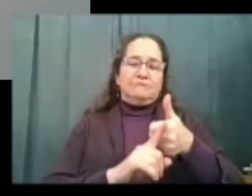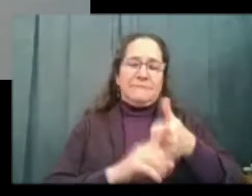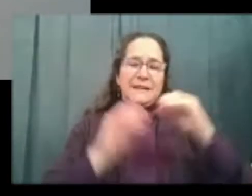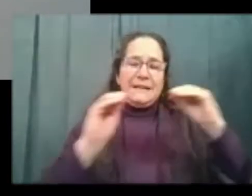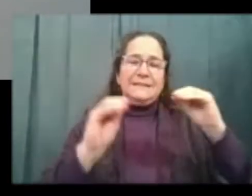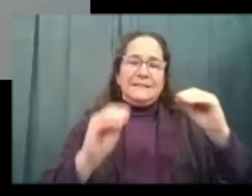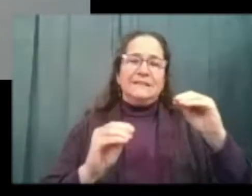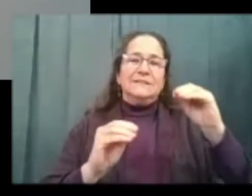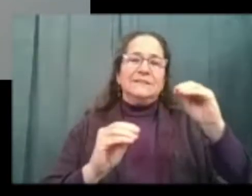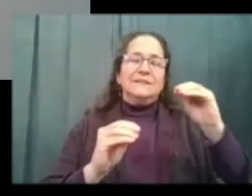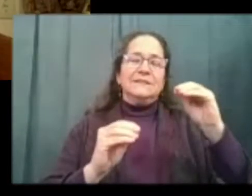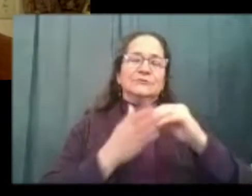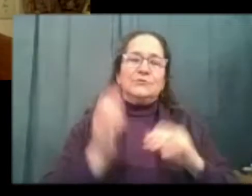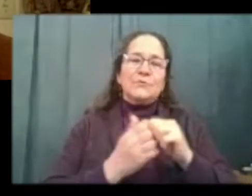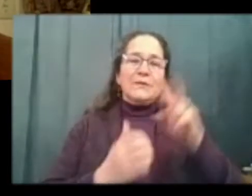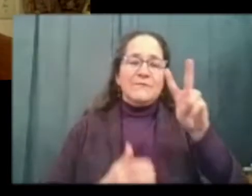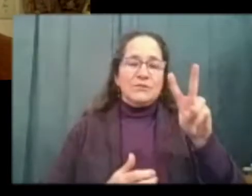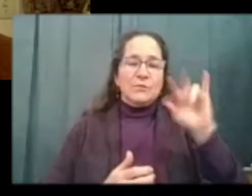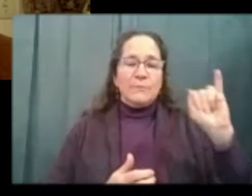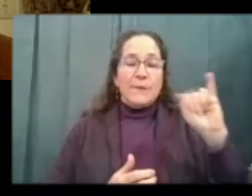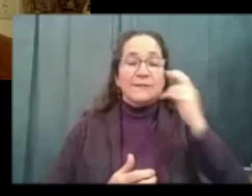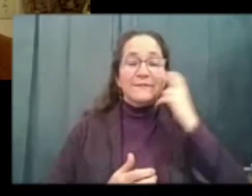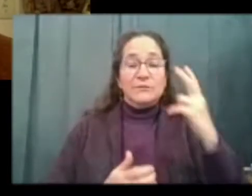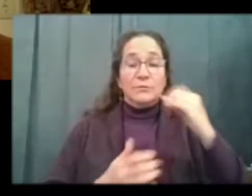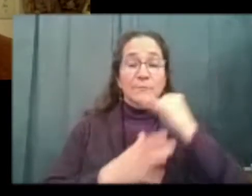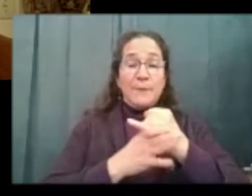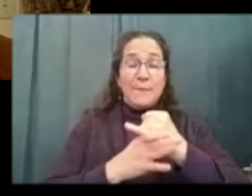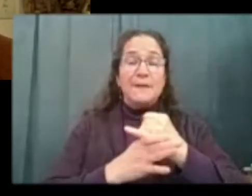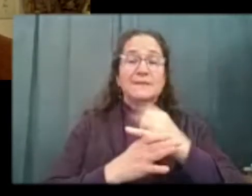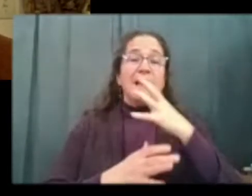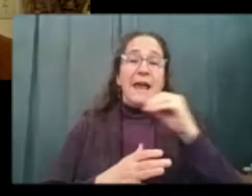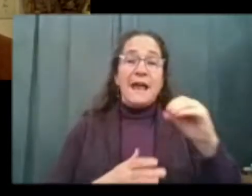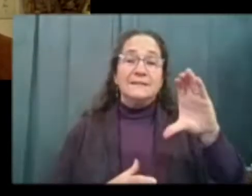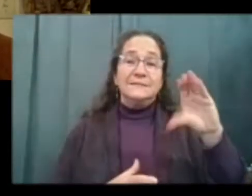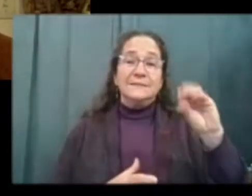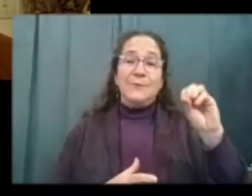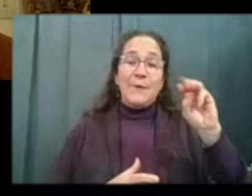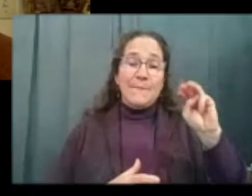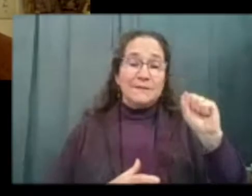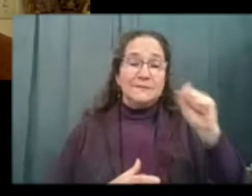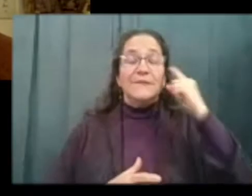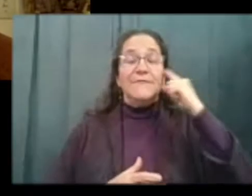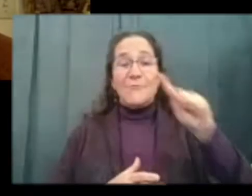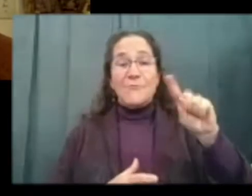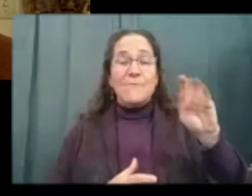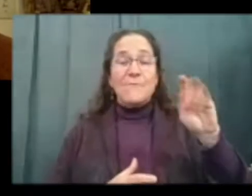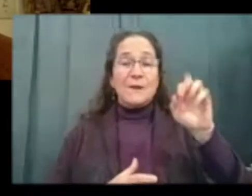and mobility instructor for Butler County ESC. So let's get started.